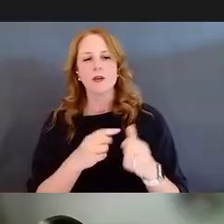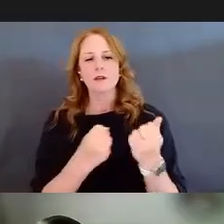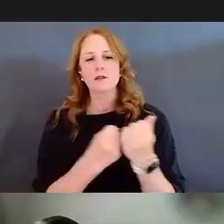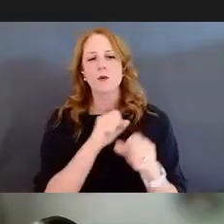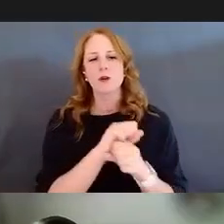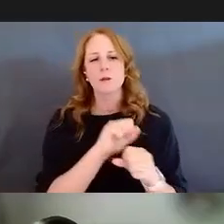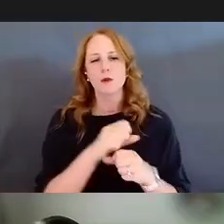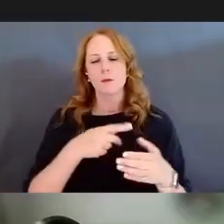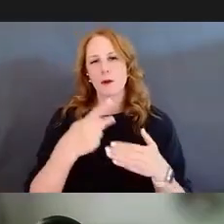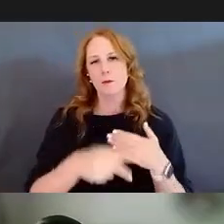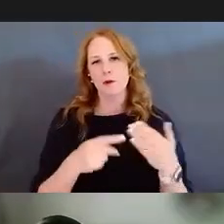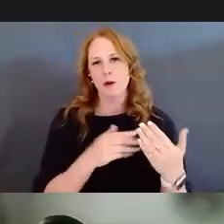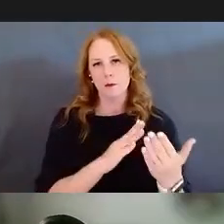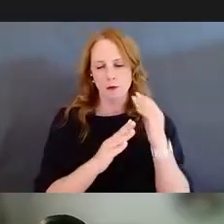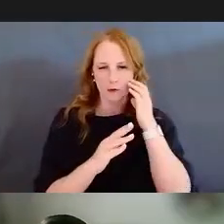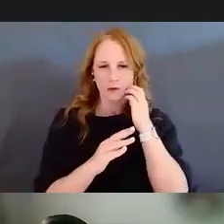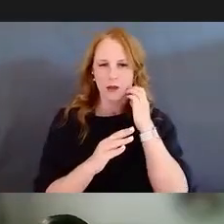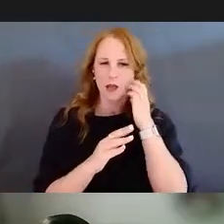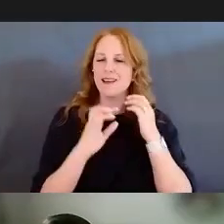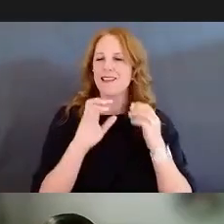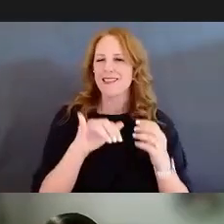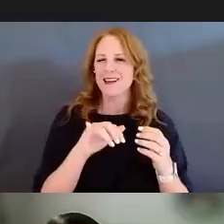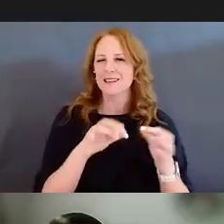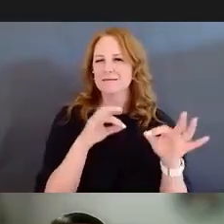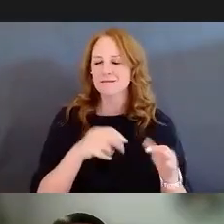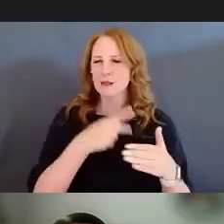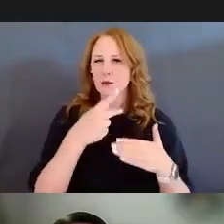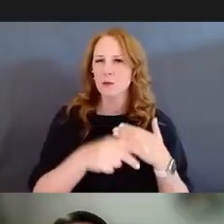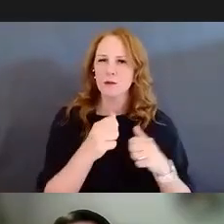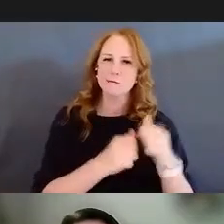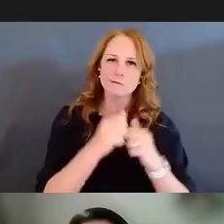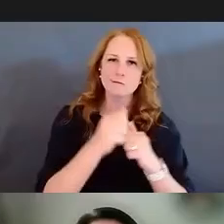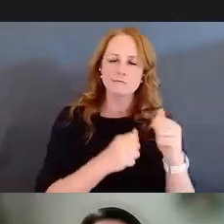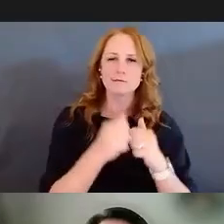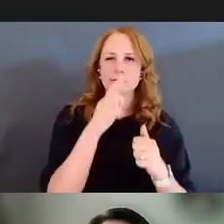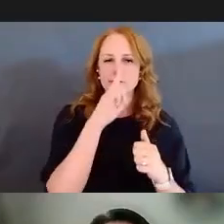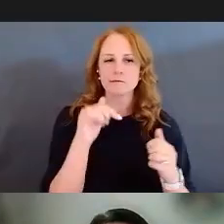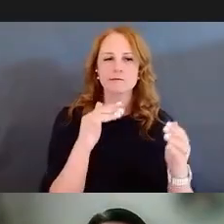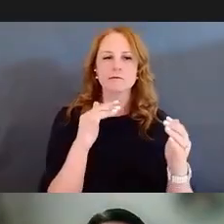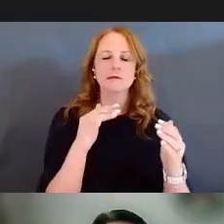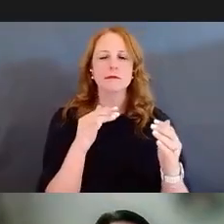program approach which talks about the program structure. It really speaks to one of the earlier